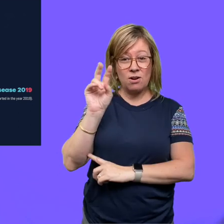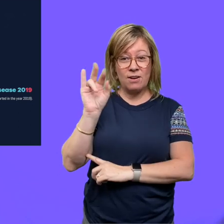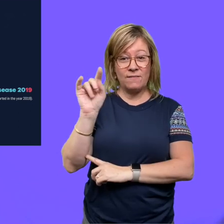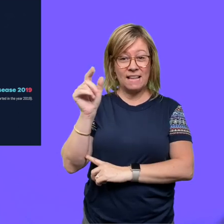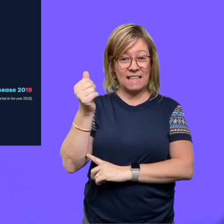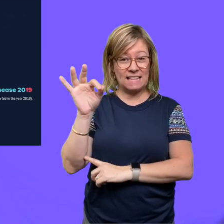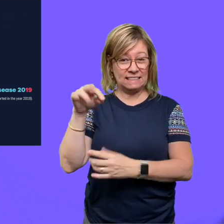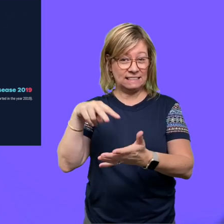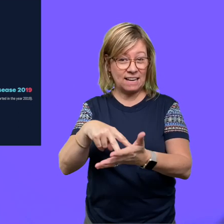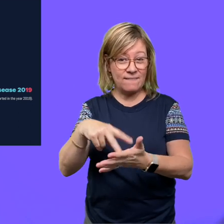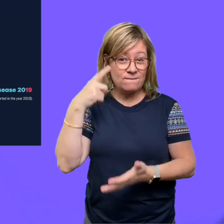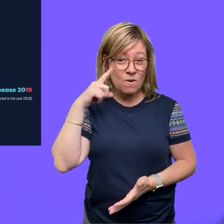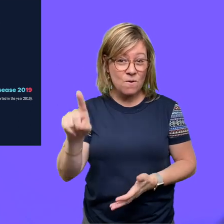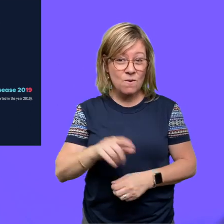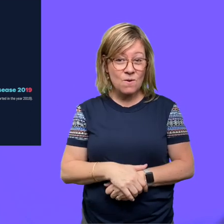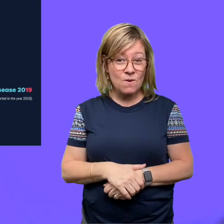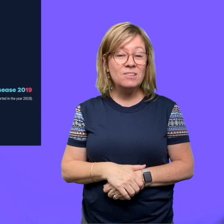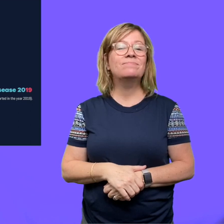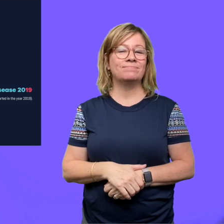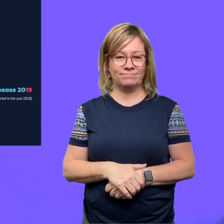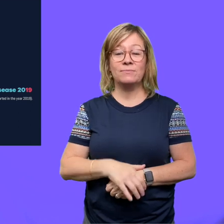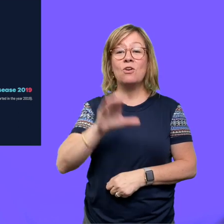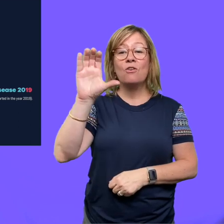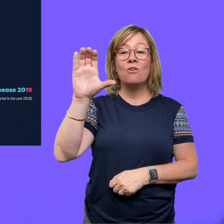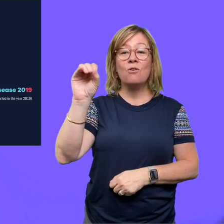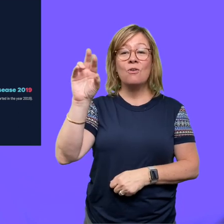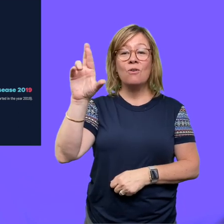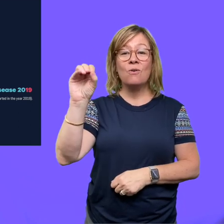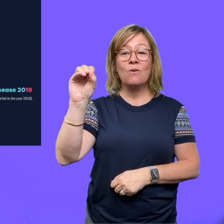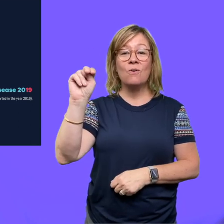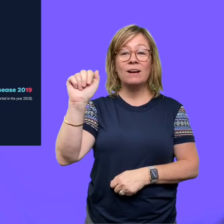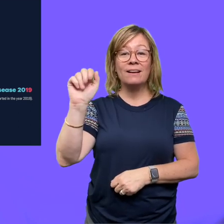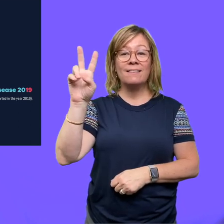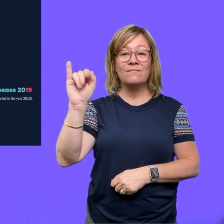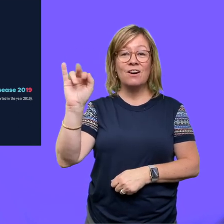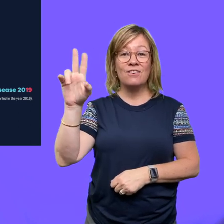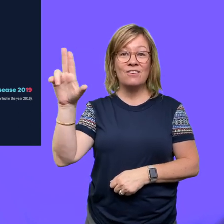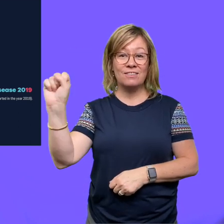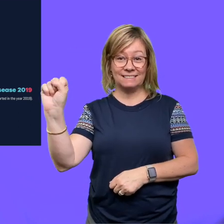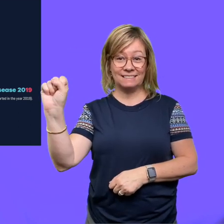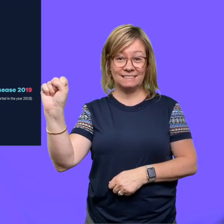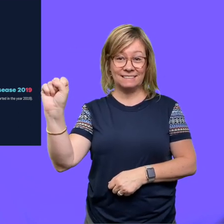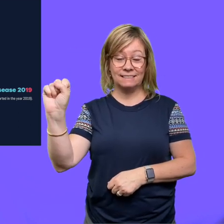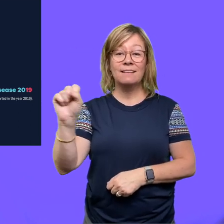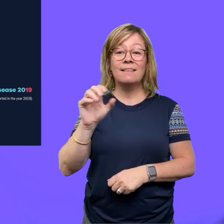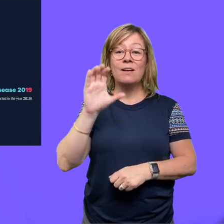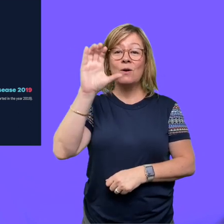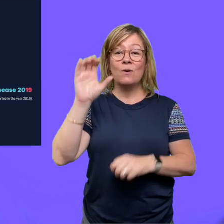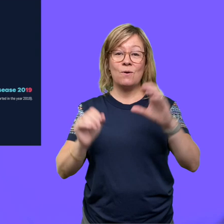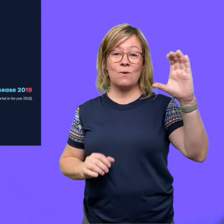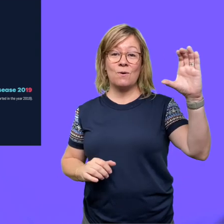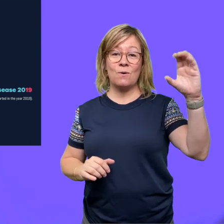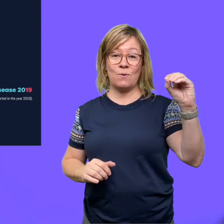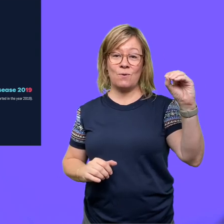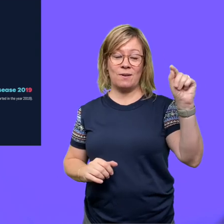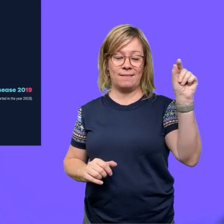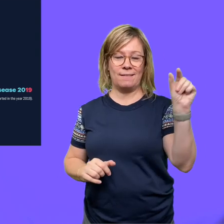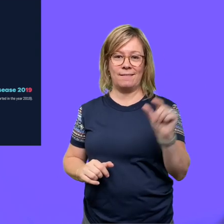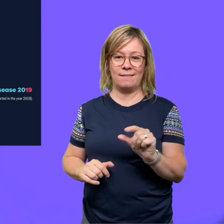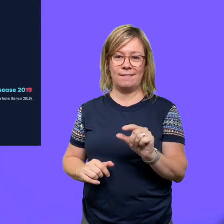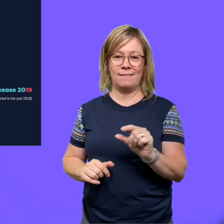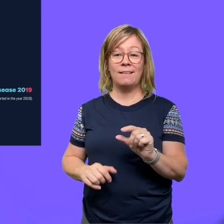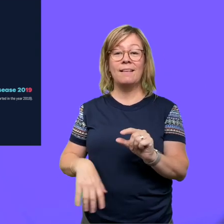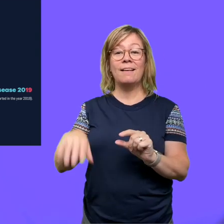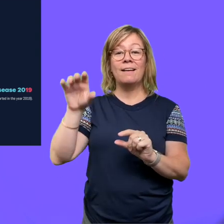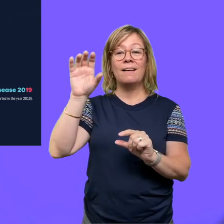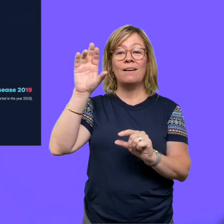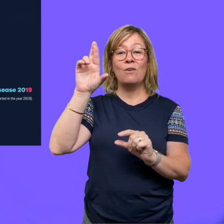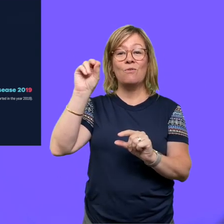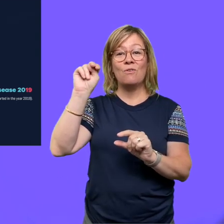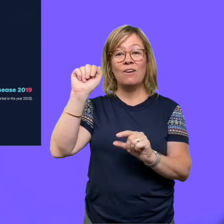stands for? It gets its name from coronavirus. The "CO" from corona, the "VI"